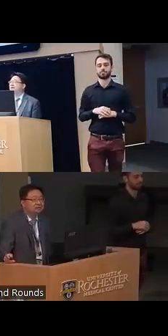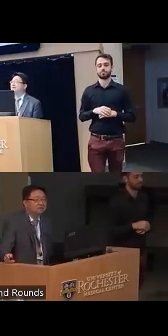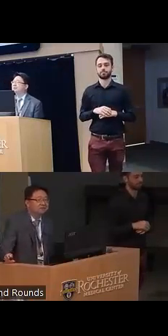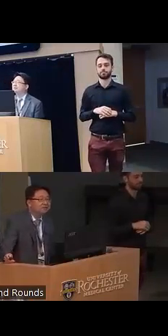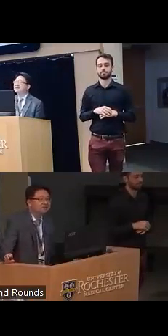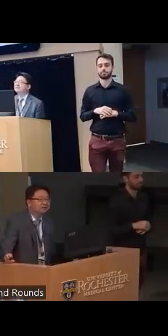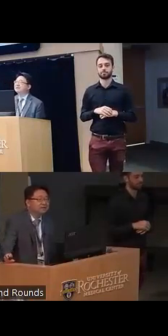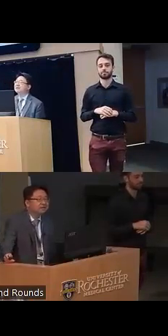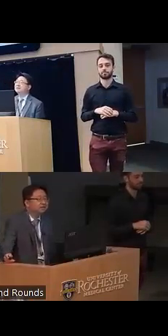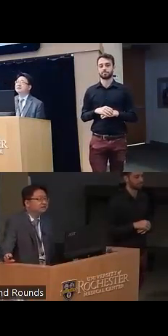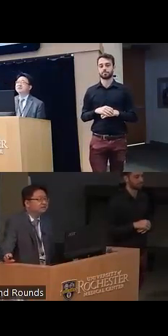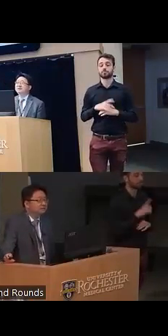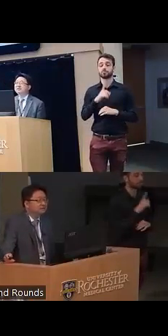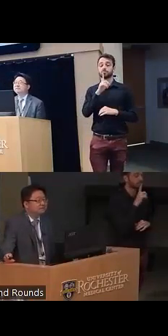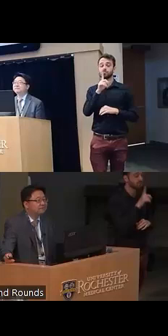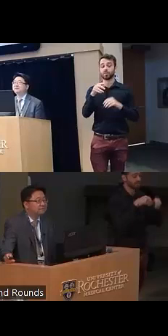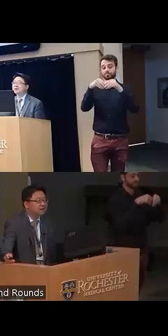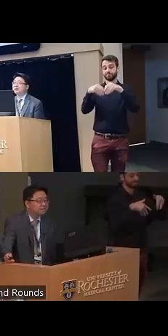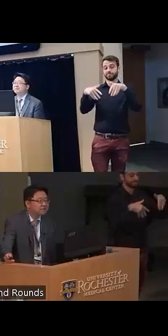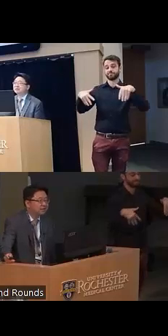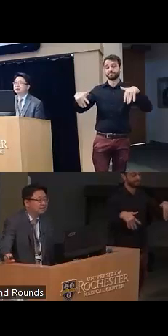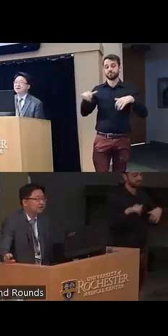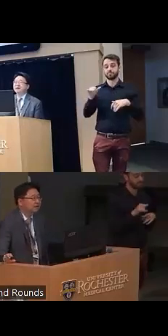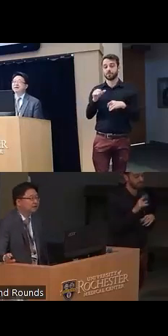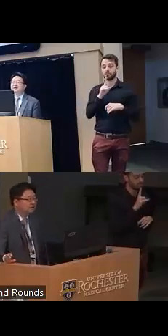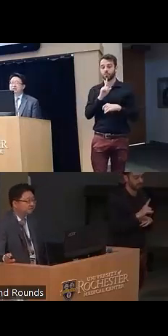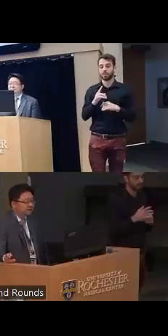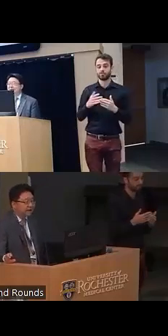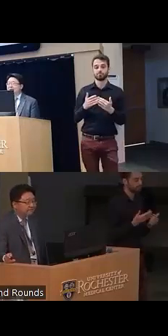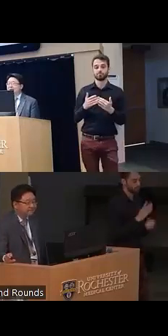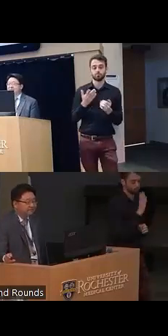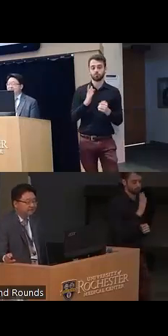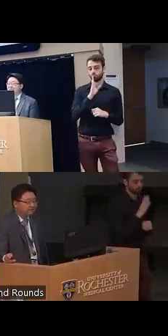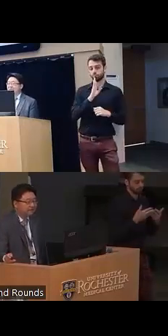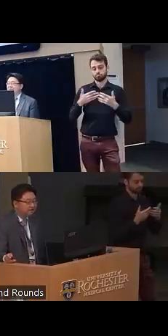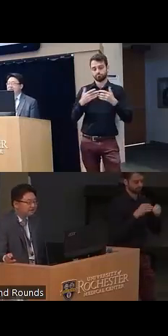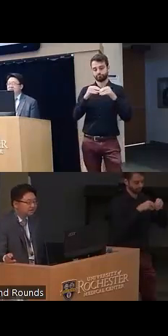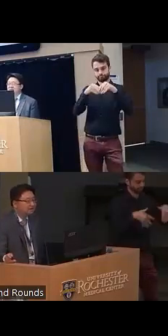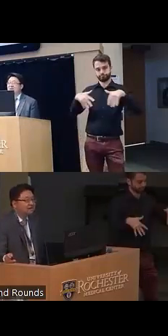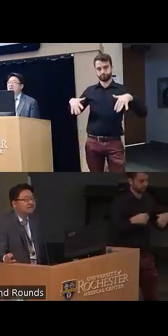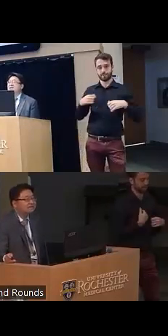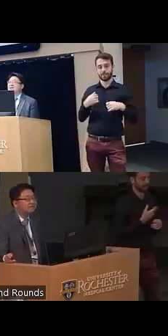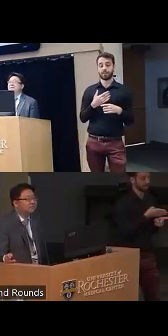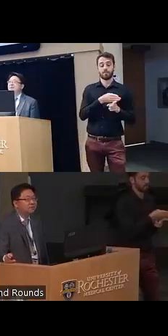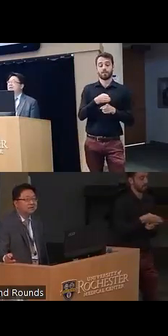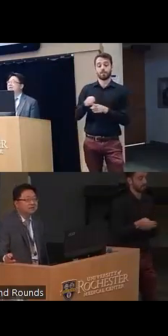where the wonderful leaders wonderful programs uh in five different areas let's give them more